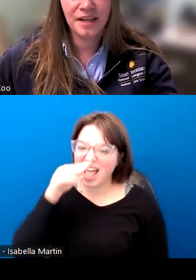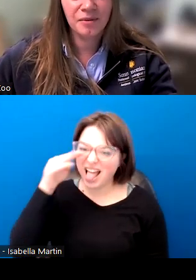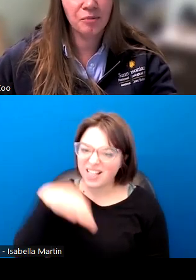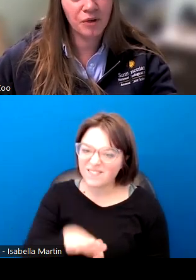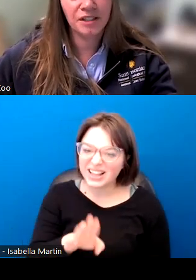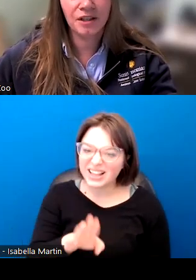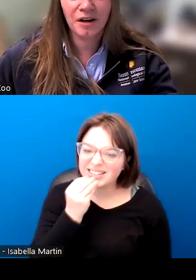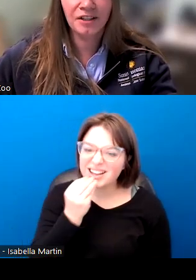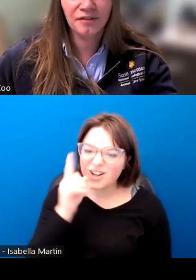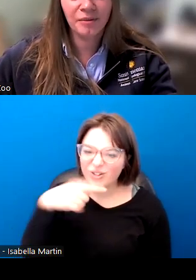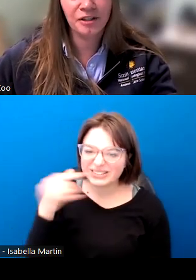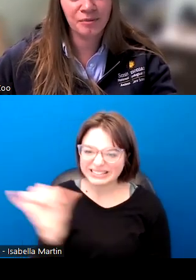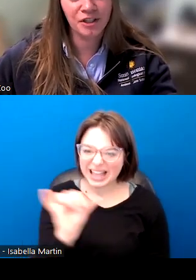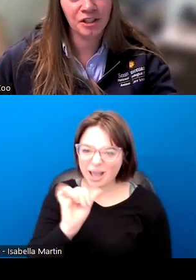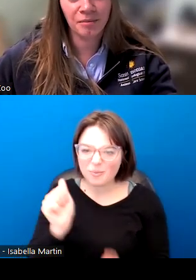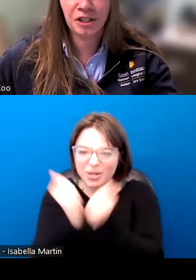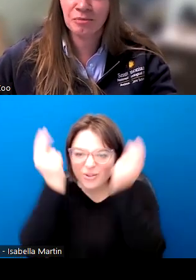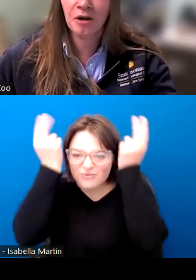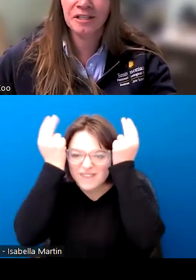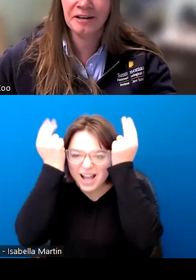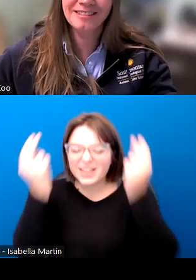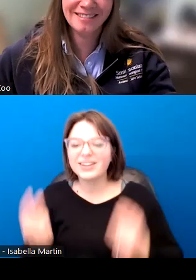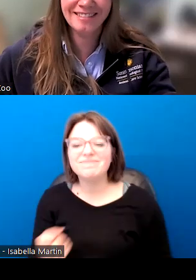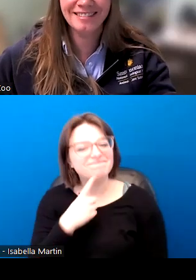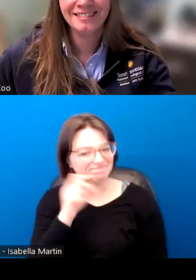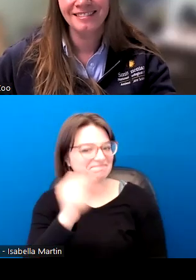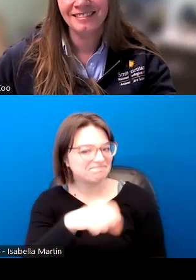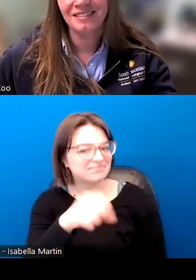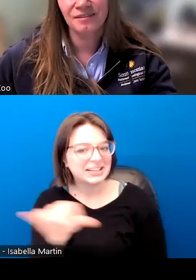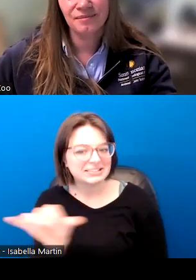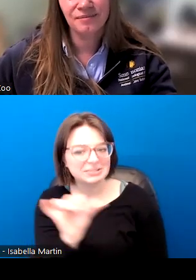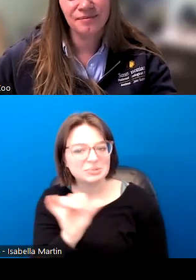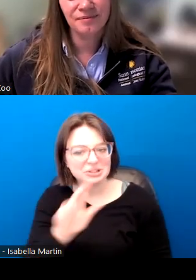Erin: Yeah good point, another hindgut fermenter, but just on a much smaller scale. >>Shellie: Amazing all right. So